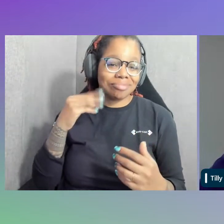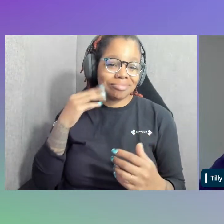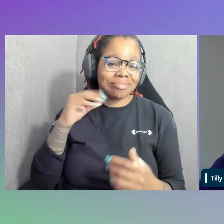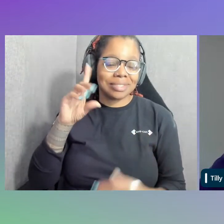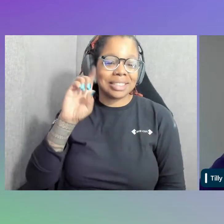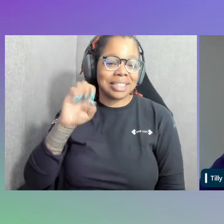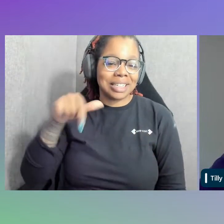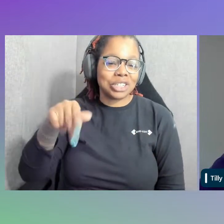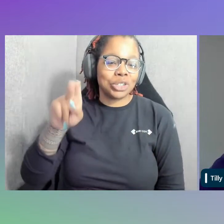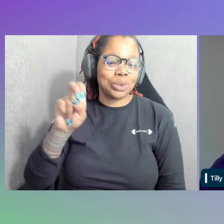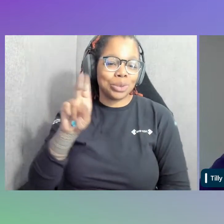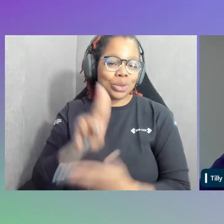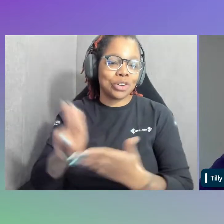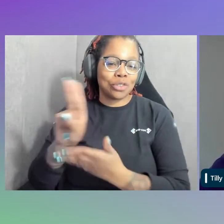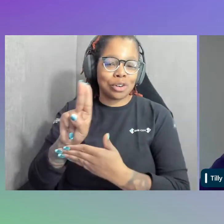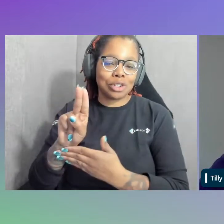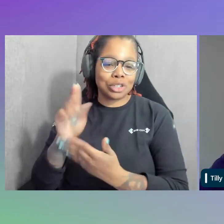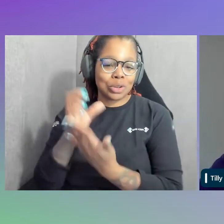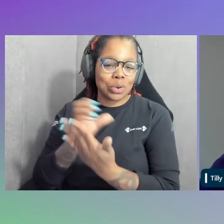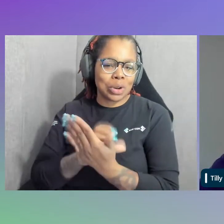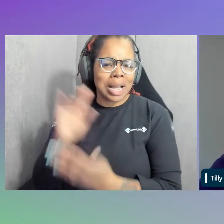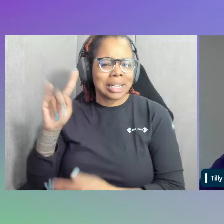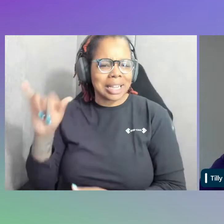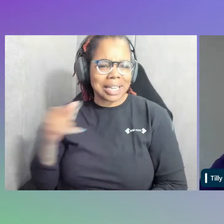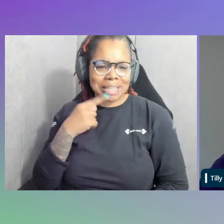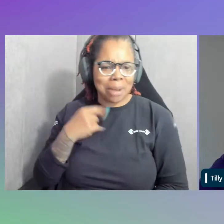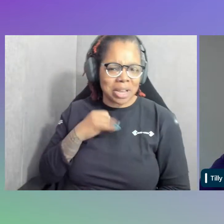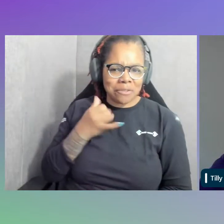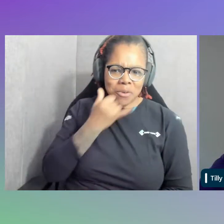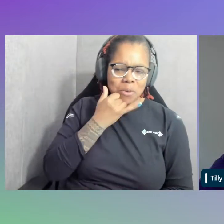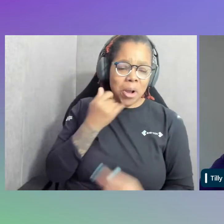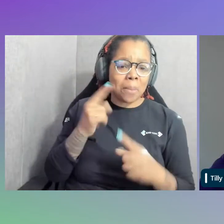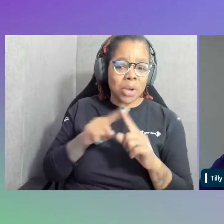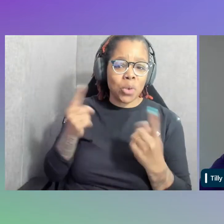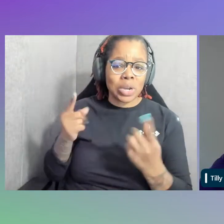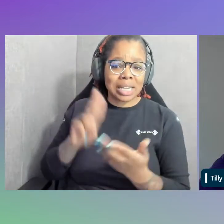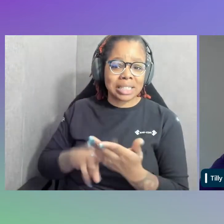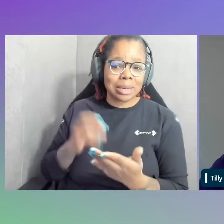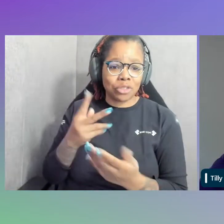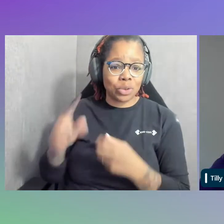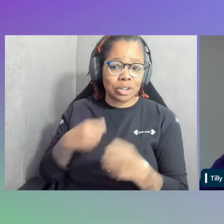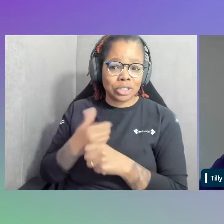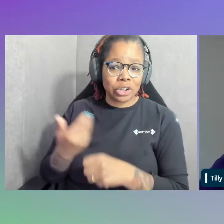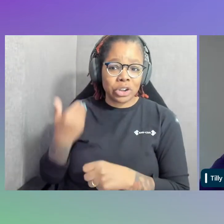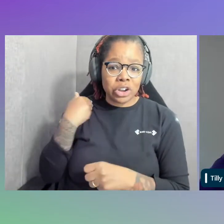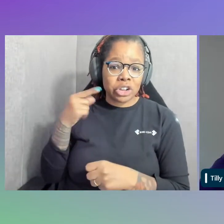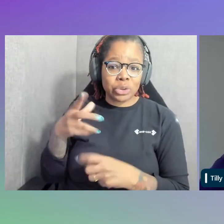courses, which, um, Tilly can correct me if I'm wrong, but when I signed up a few years